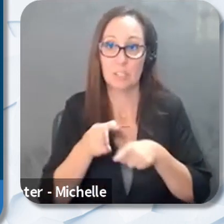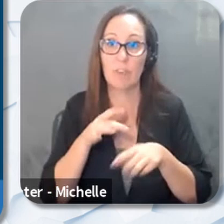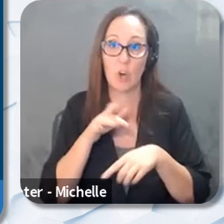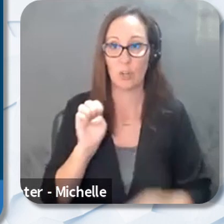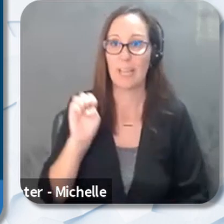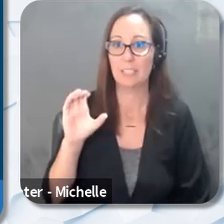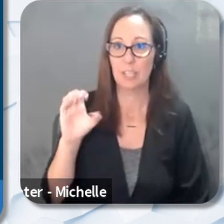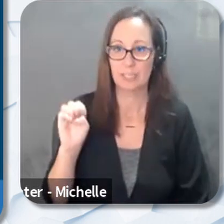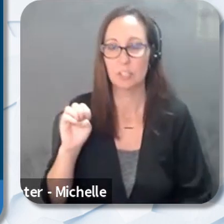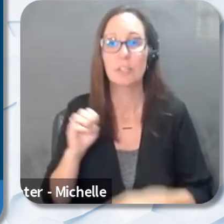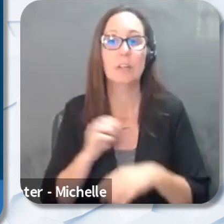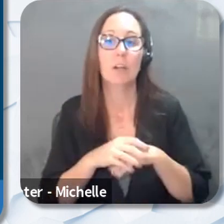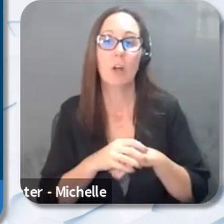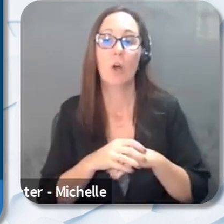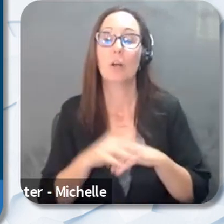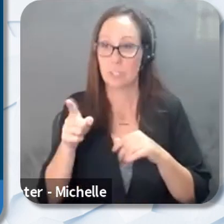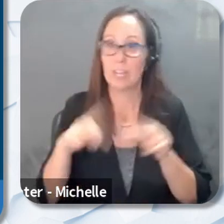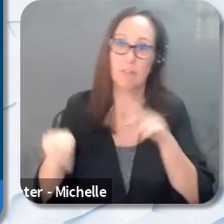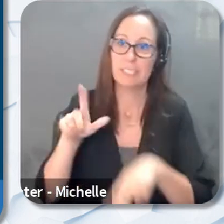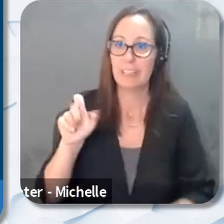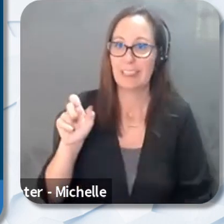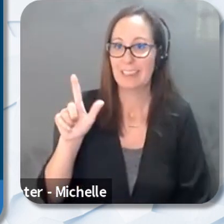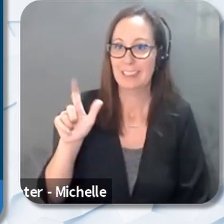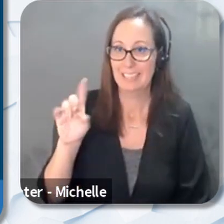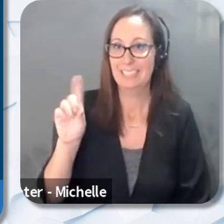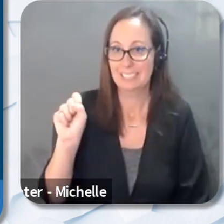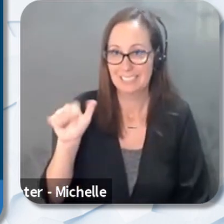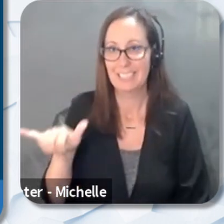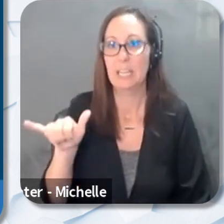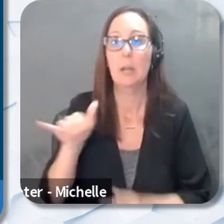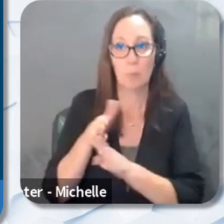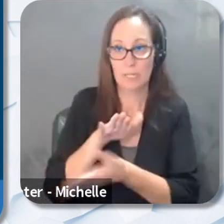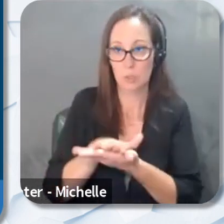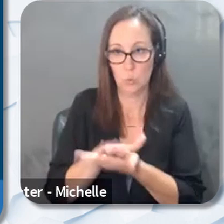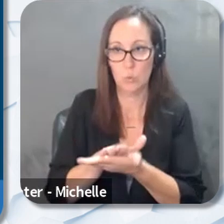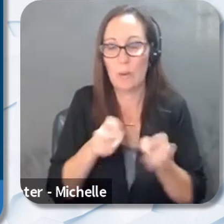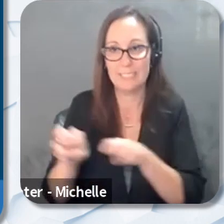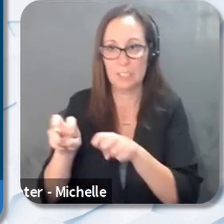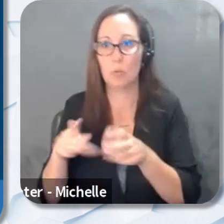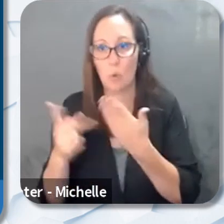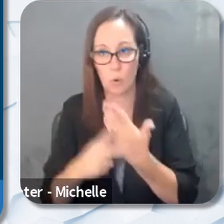she oversees the Lindsay preschool transitional kindergarten program and has continued to expand